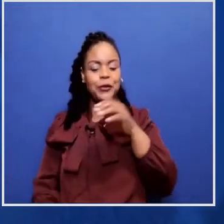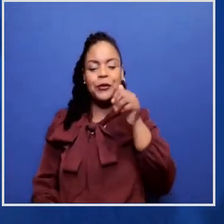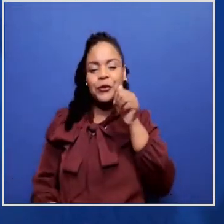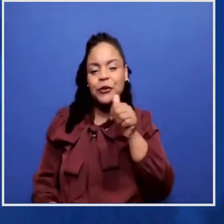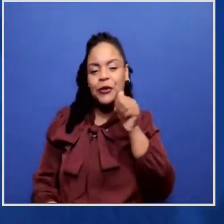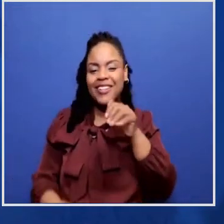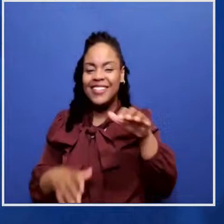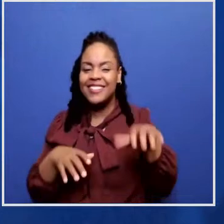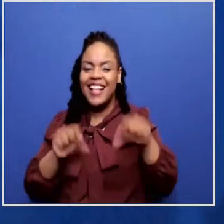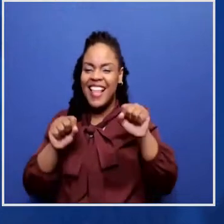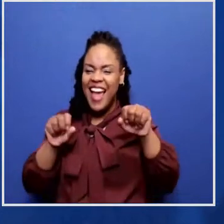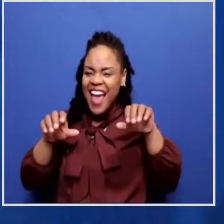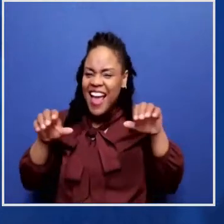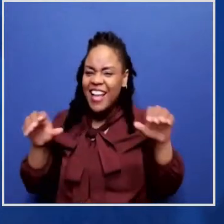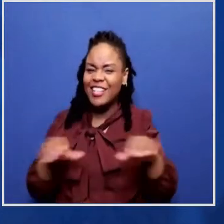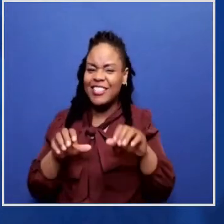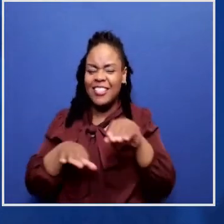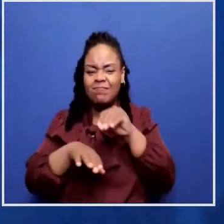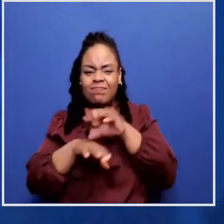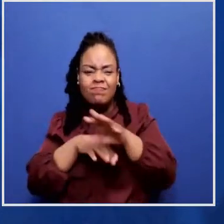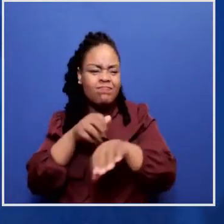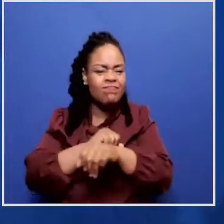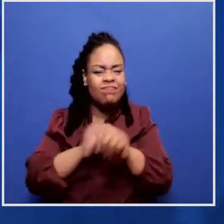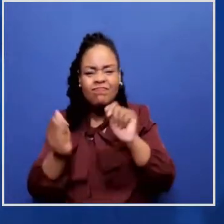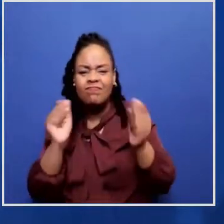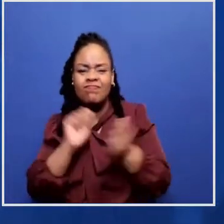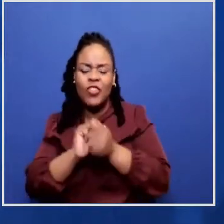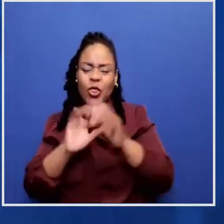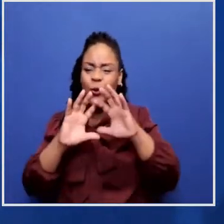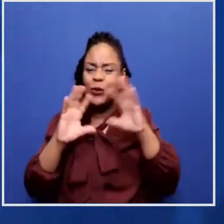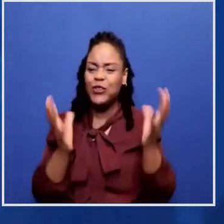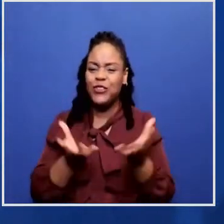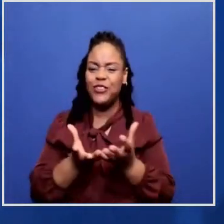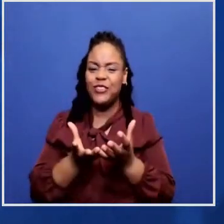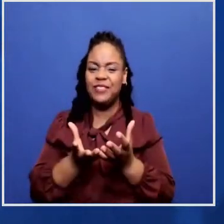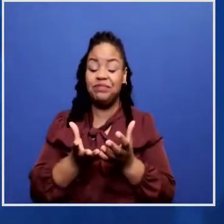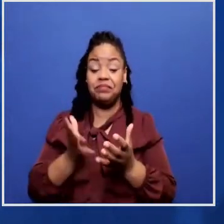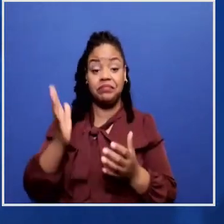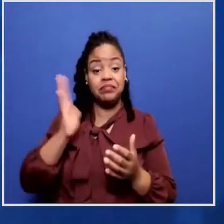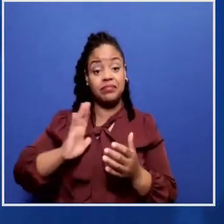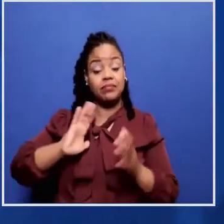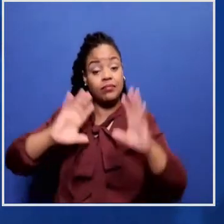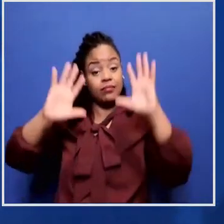BLACK WOMEN AND GIRLS, TO TAKE ACTION AND CHANGE THE WORLD.